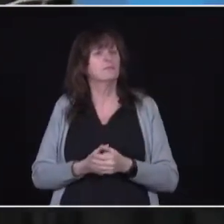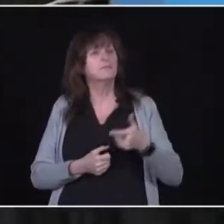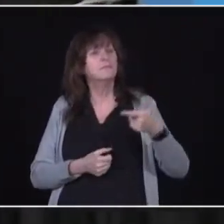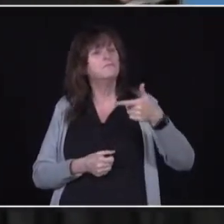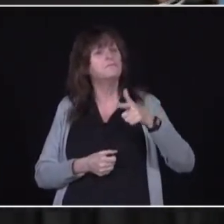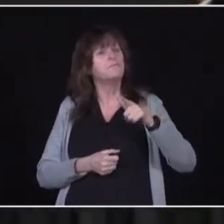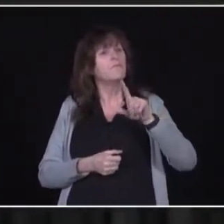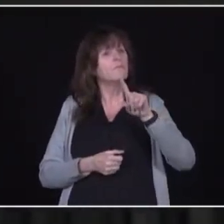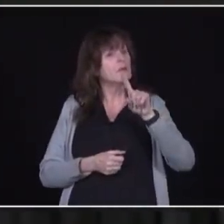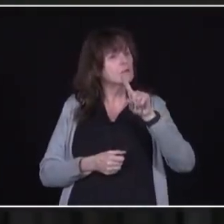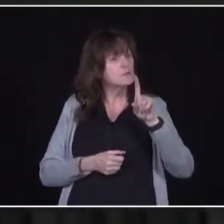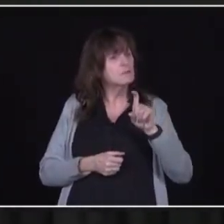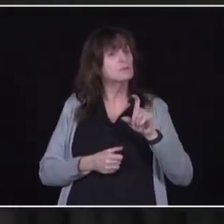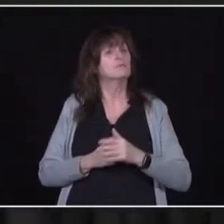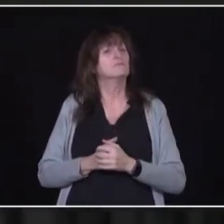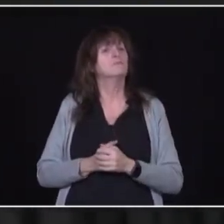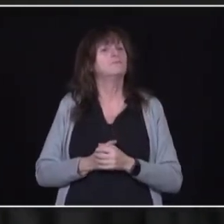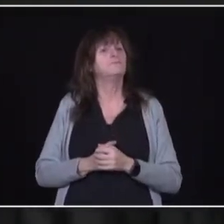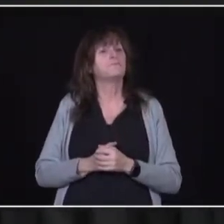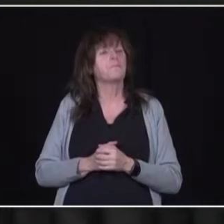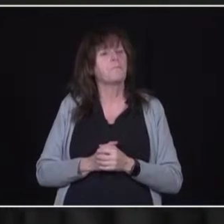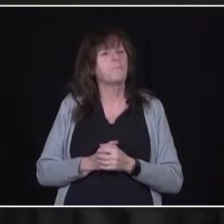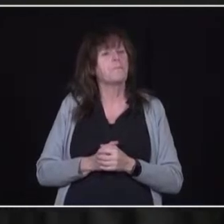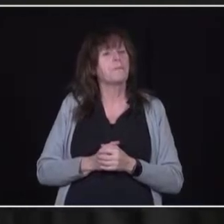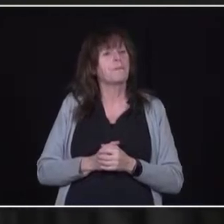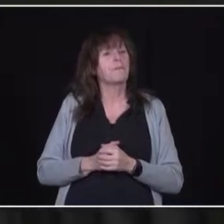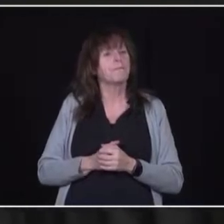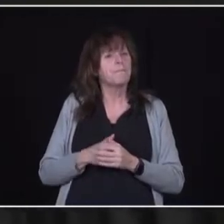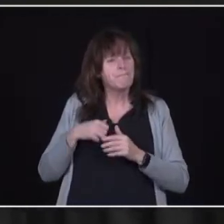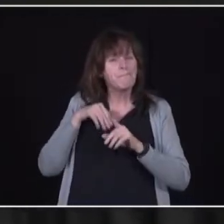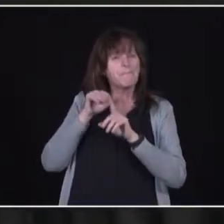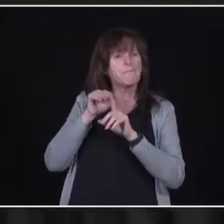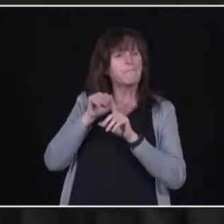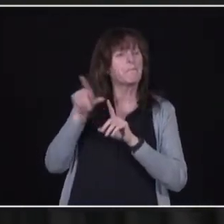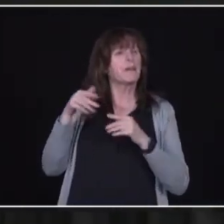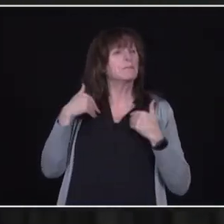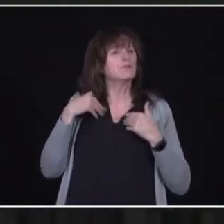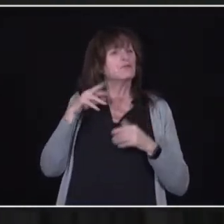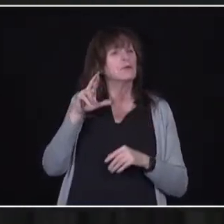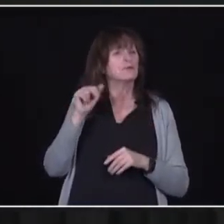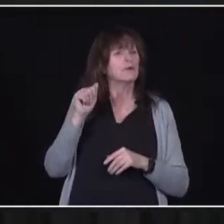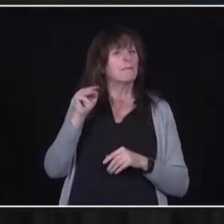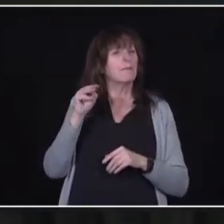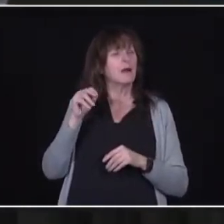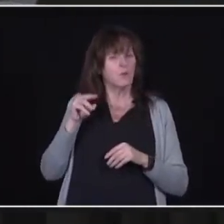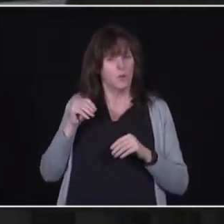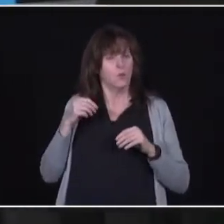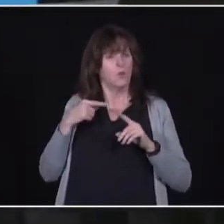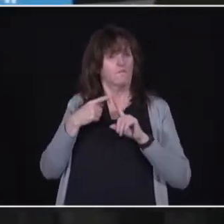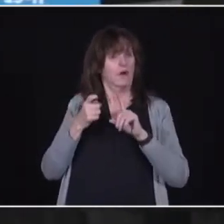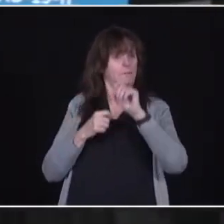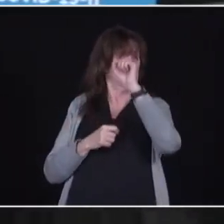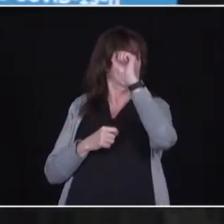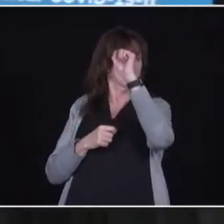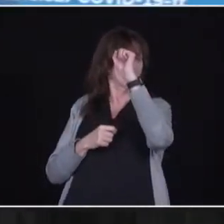#being able to provide that. Follow-up. I follow-up questions for Mr. Romano. The Ontario Confederation of universities and faculties..